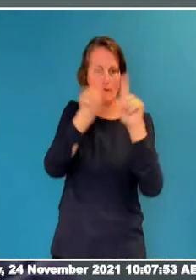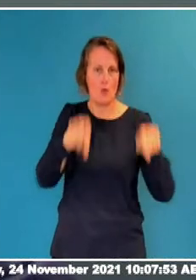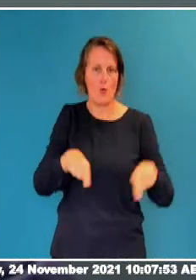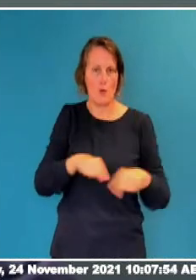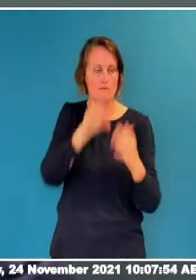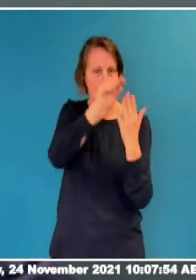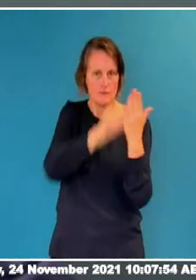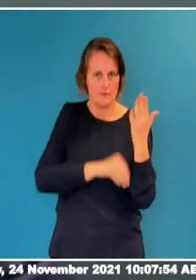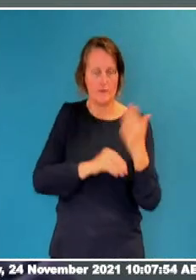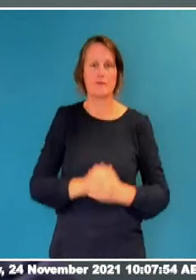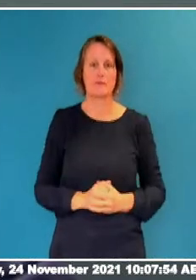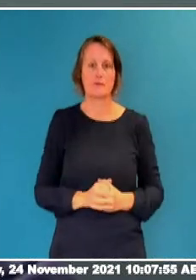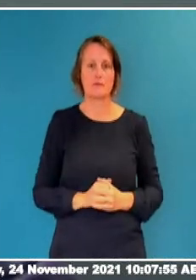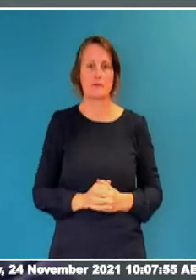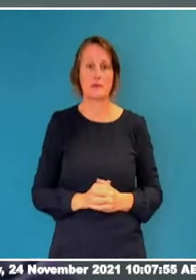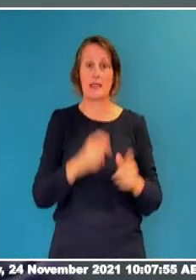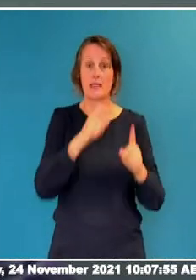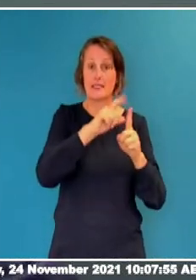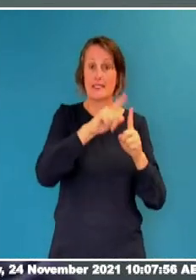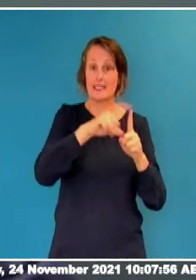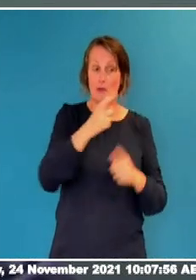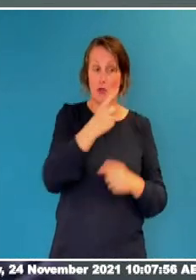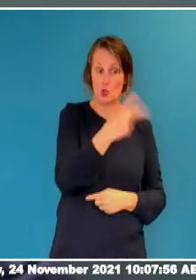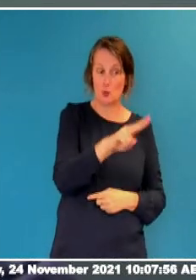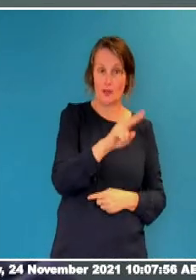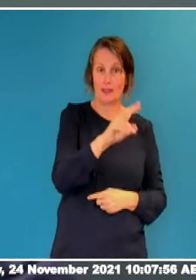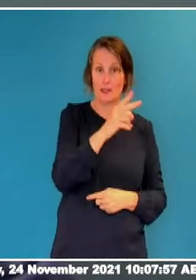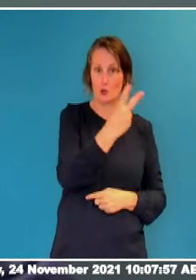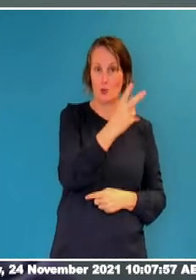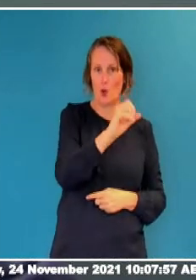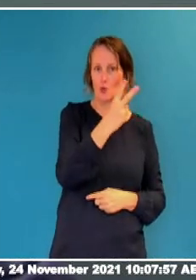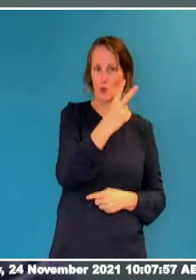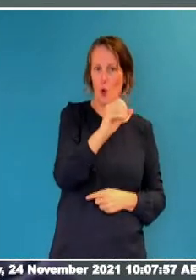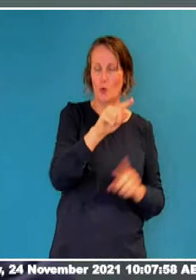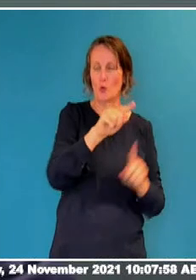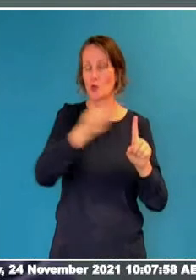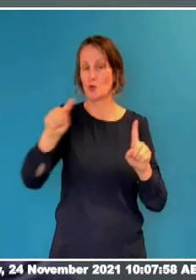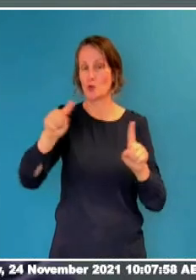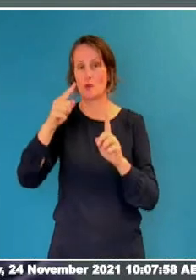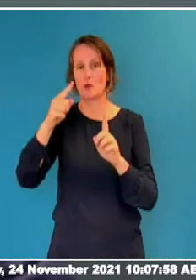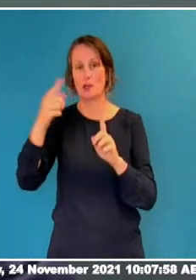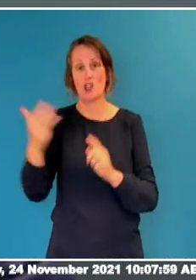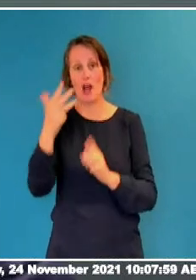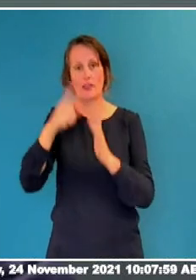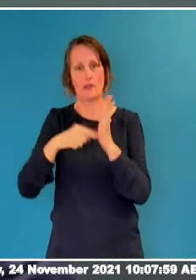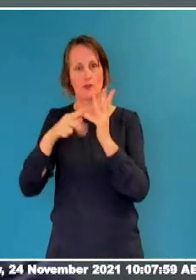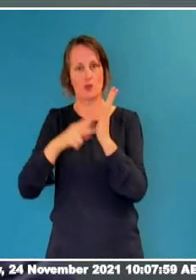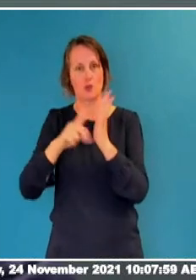In the period December 2020 to 9 June 2021, a further